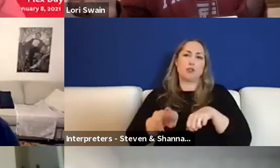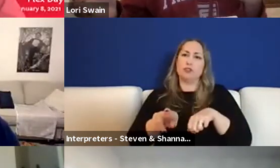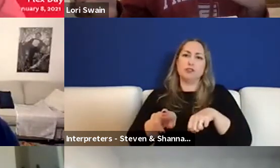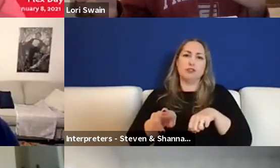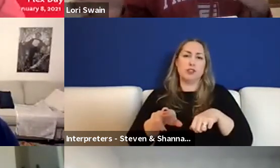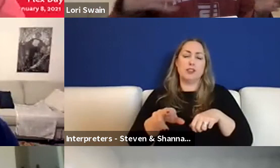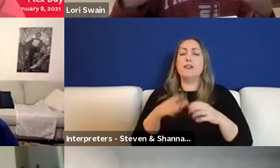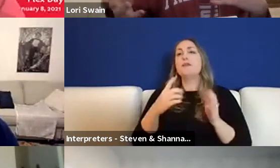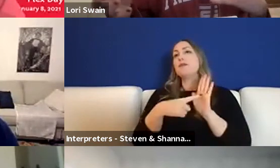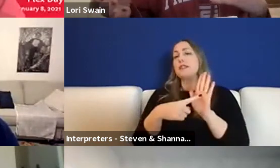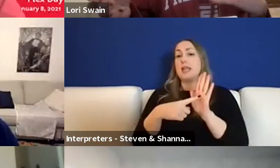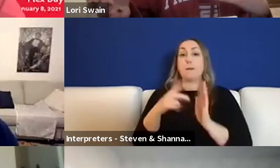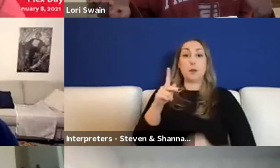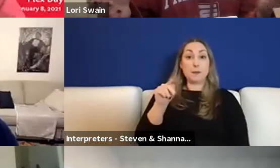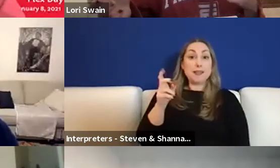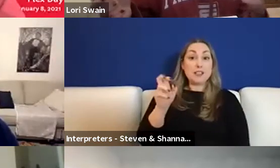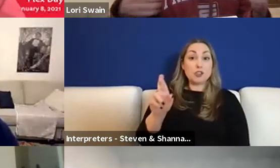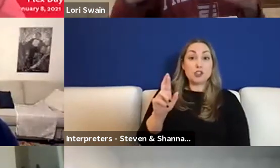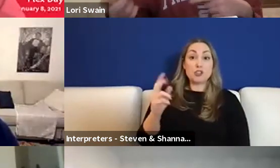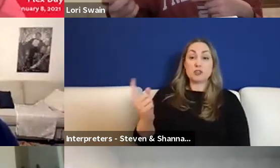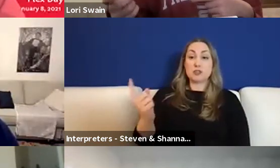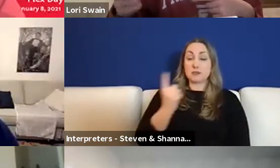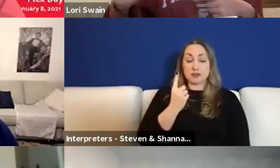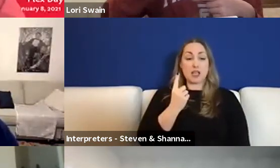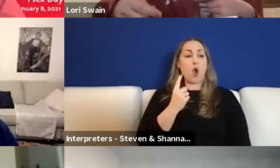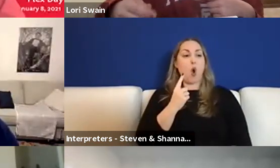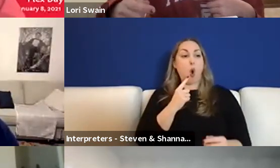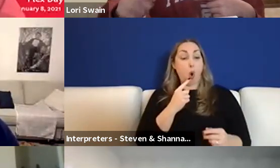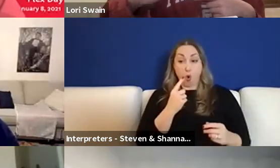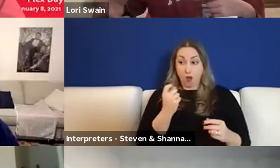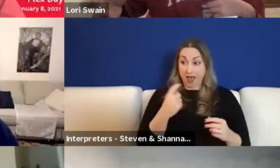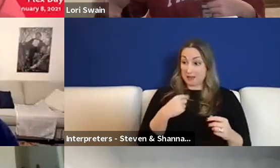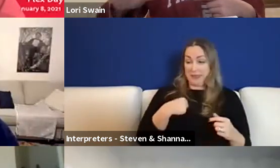Peter came to me and had a question or something I could say, let me connect you with Nick, because next the the lead pathway